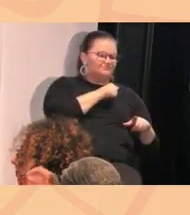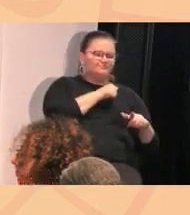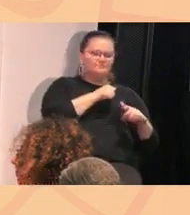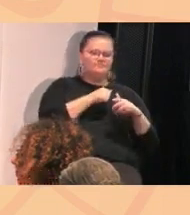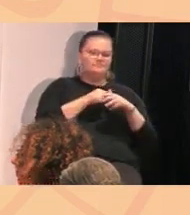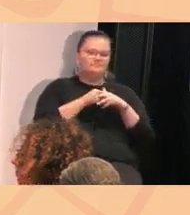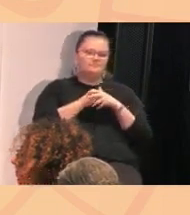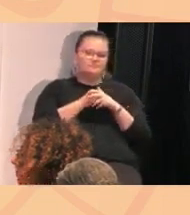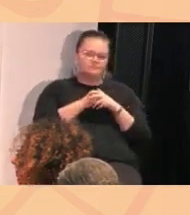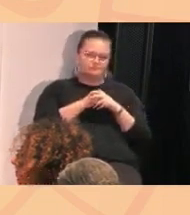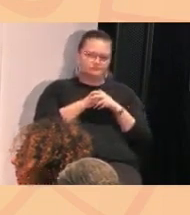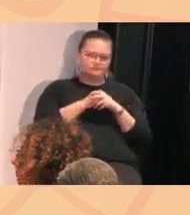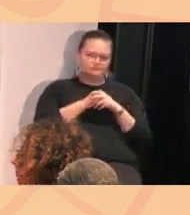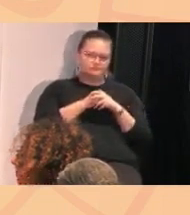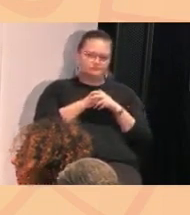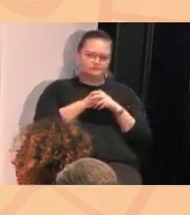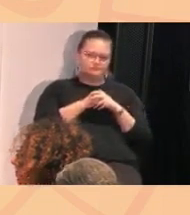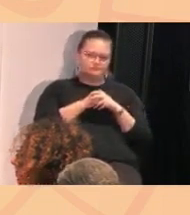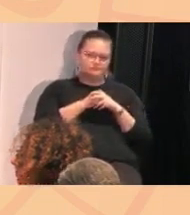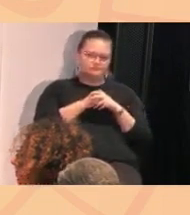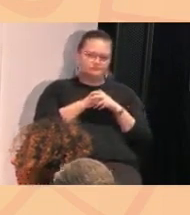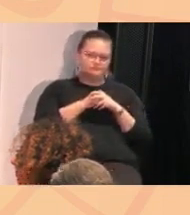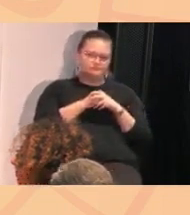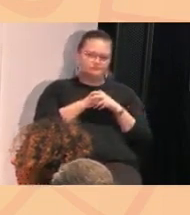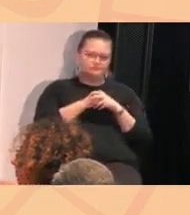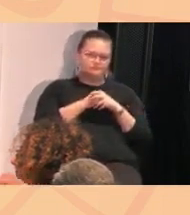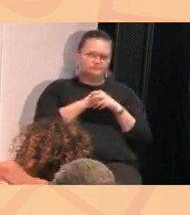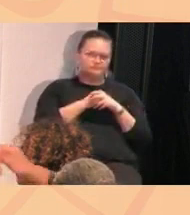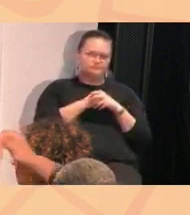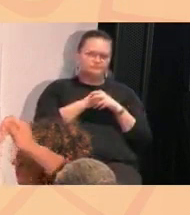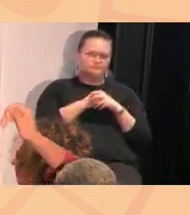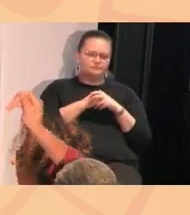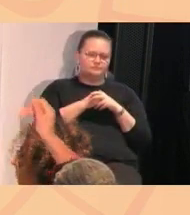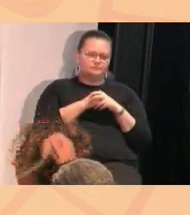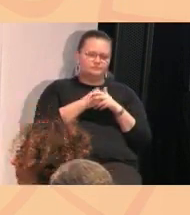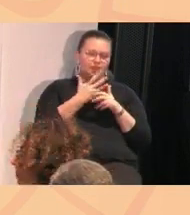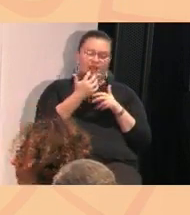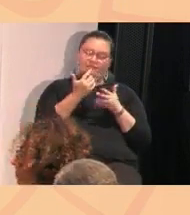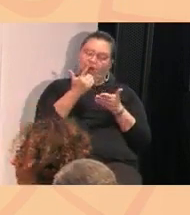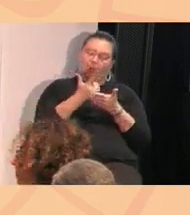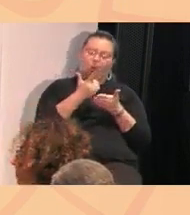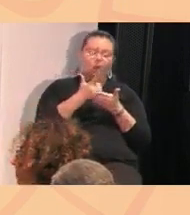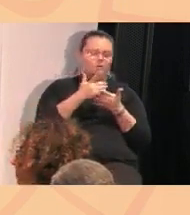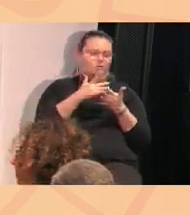places due to the sentiments of the landholders I approached and that several of